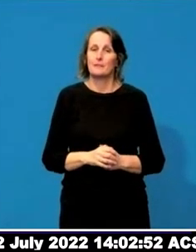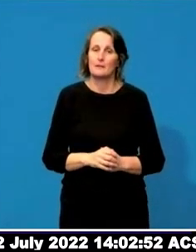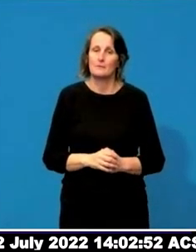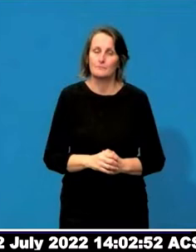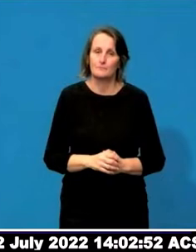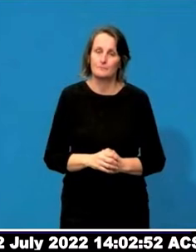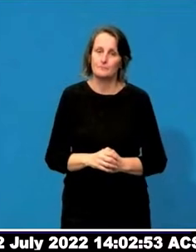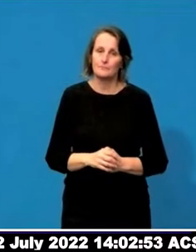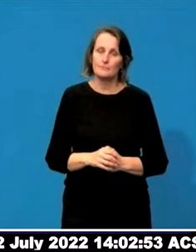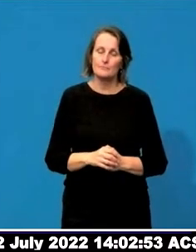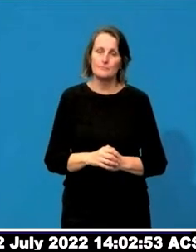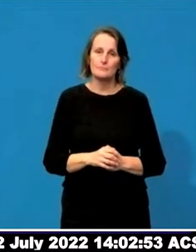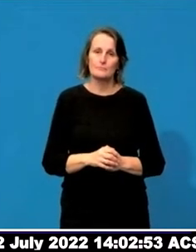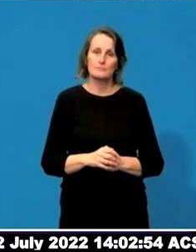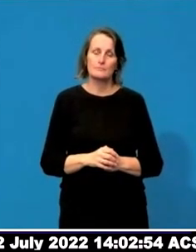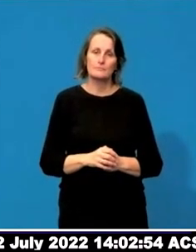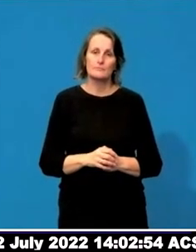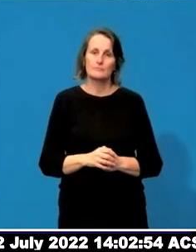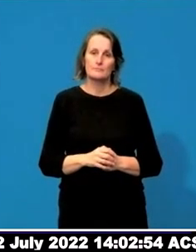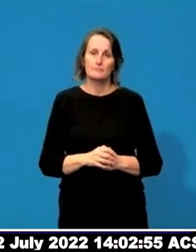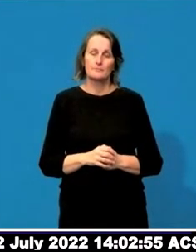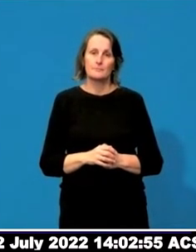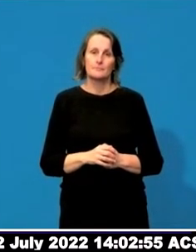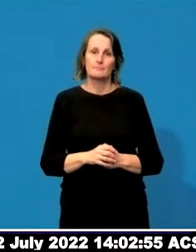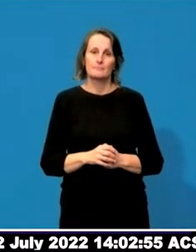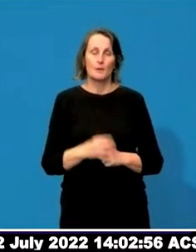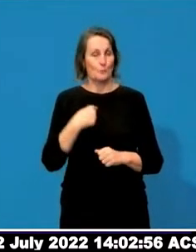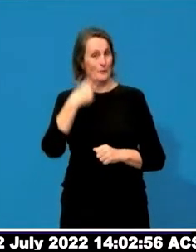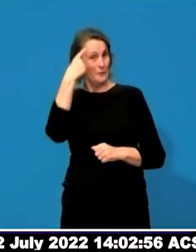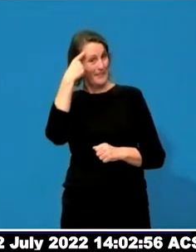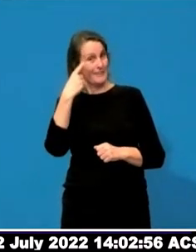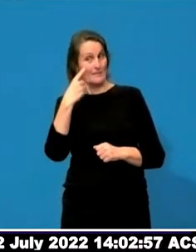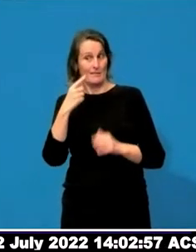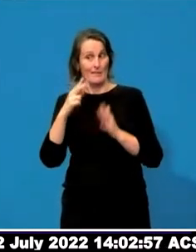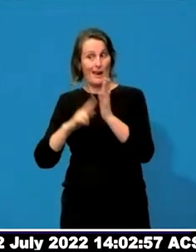and the - if you like, the communal way of culture,